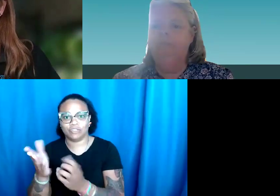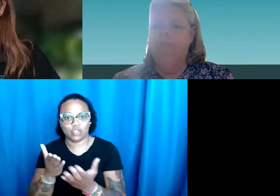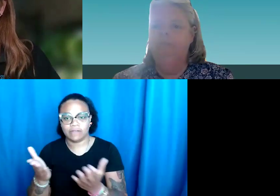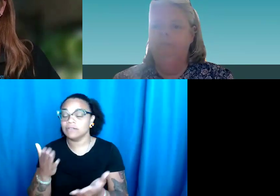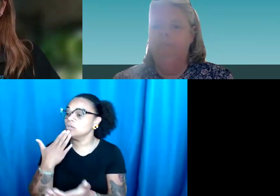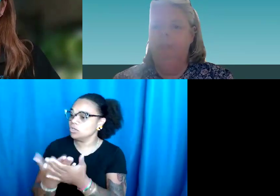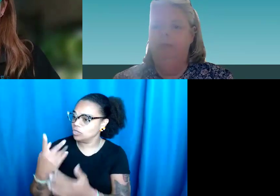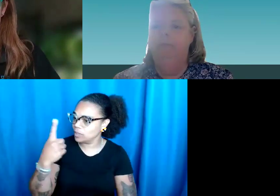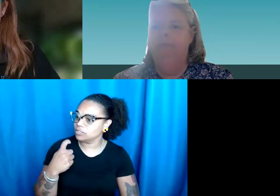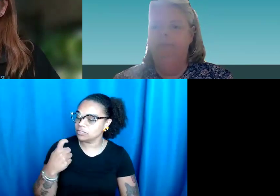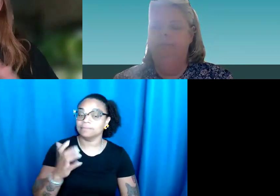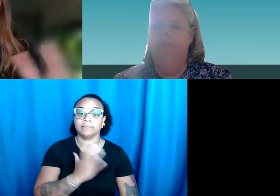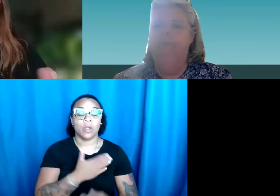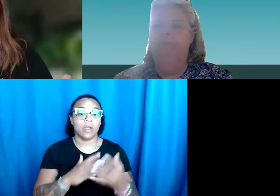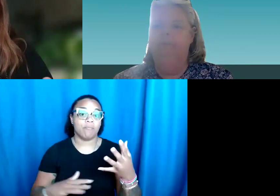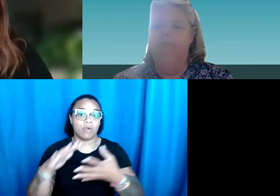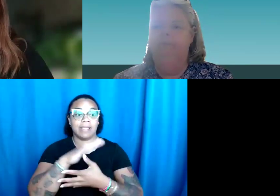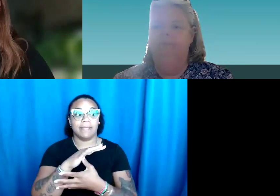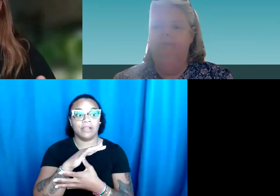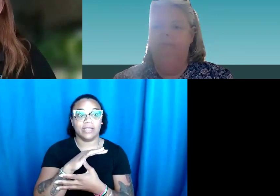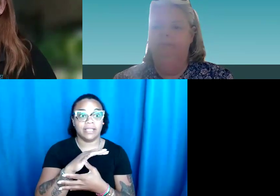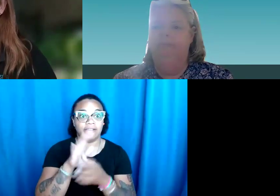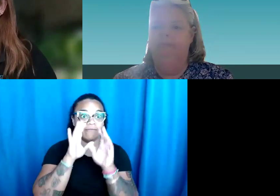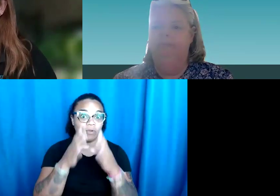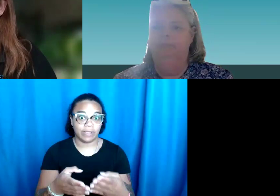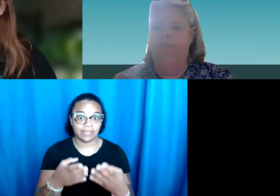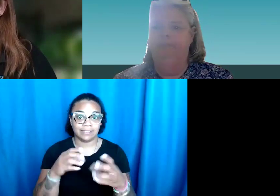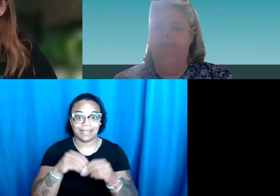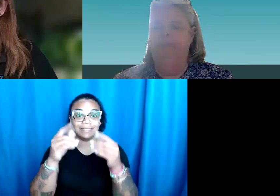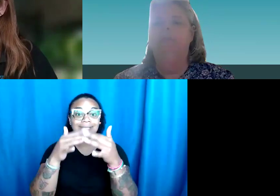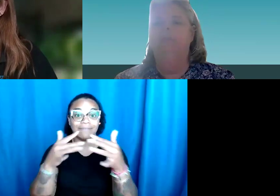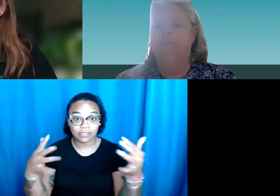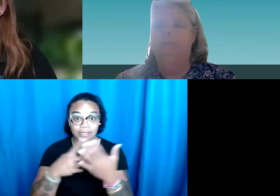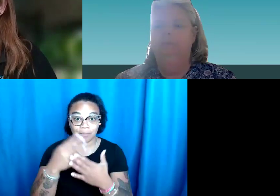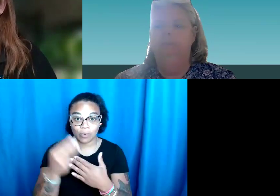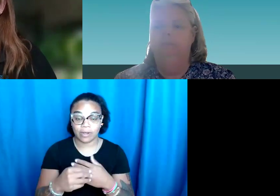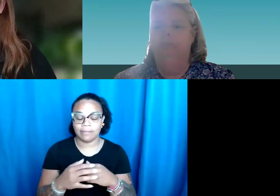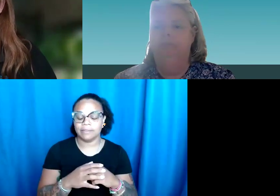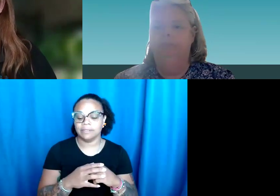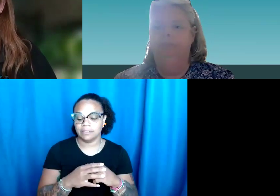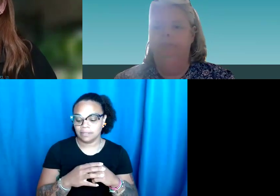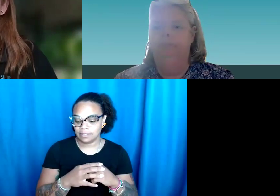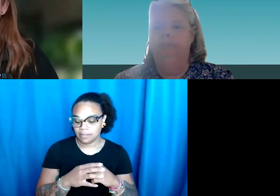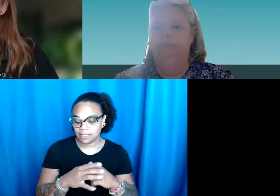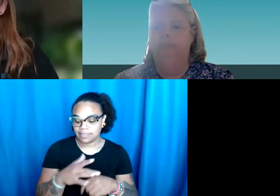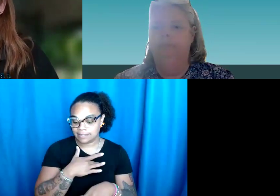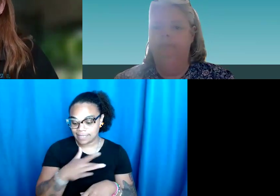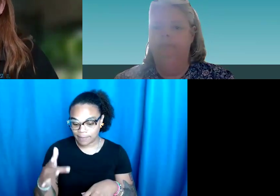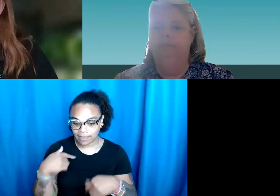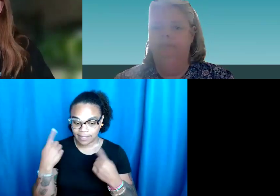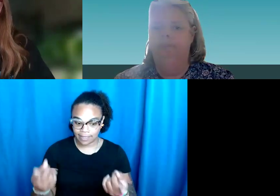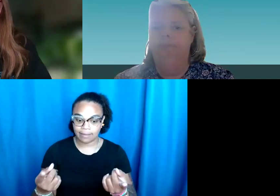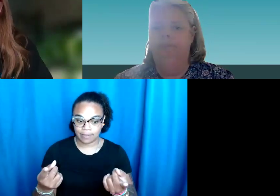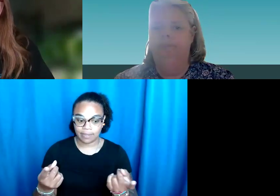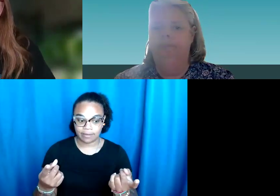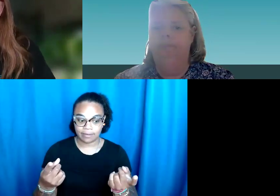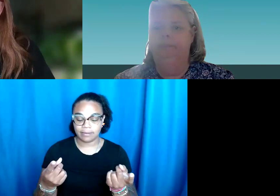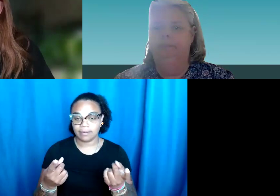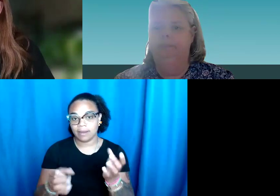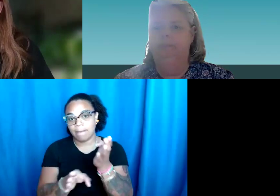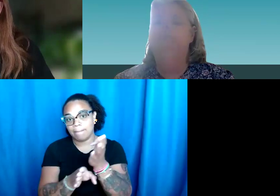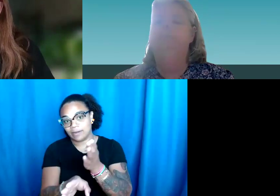So our primary kind of focus university programs has generally been minority owned businesses,